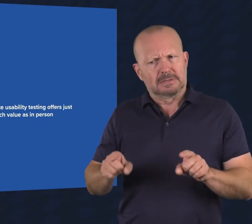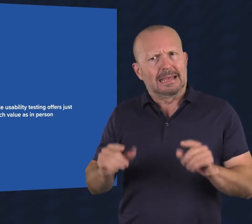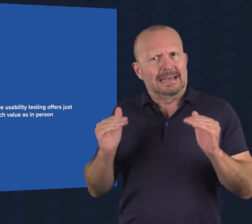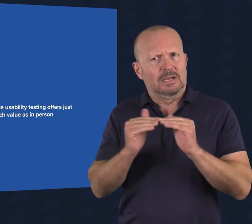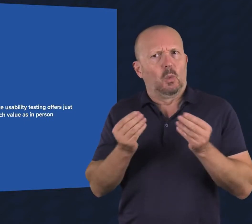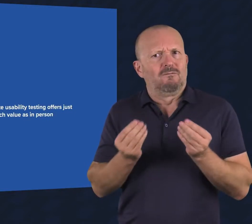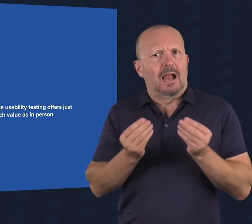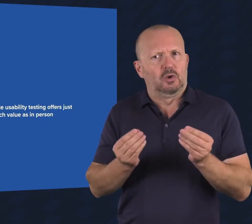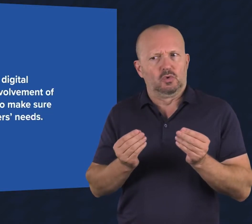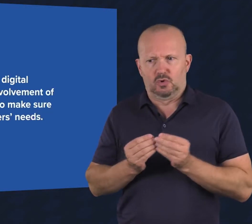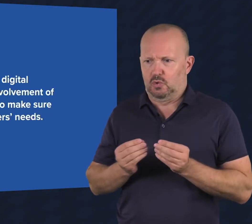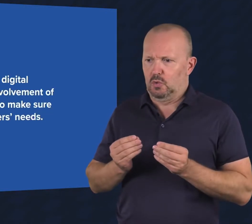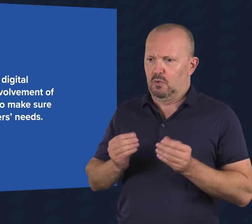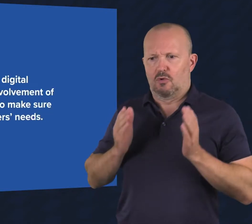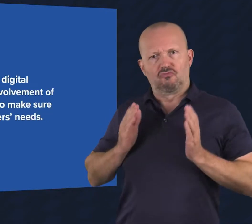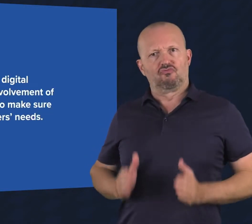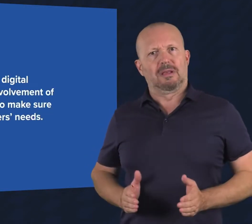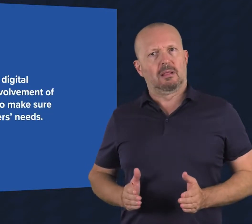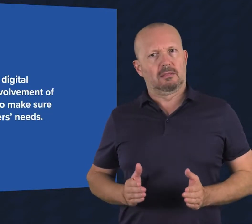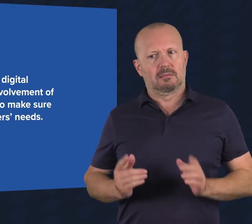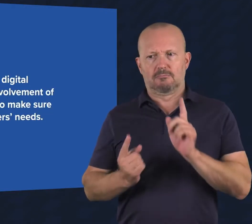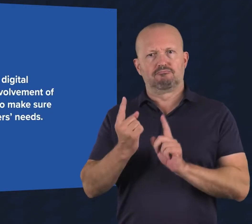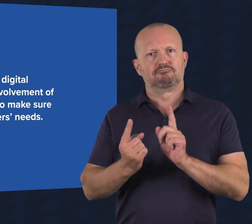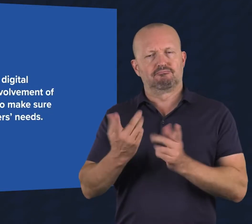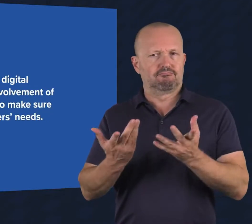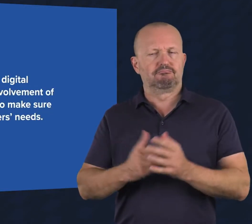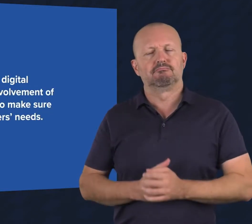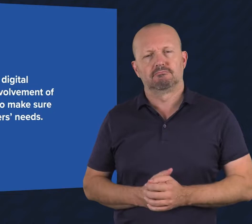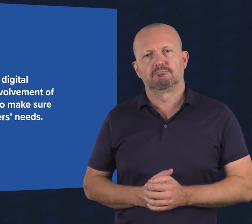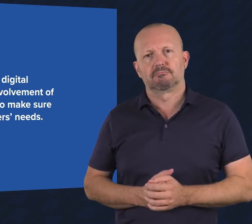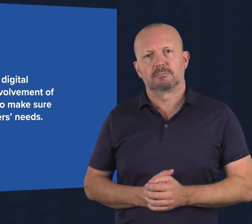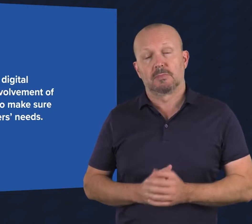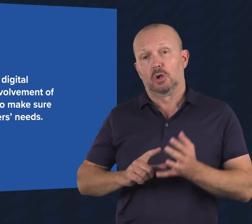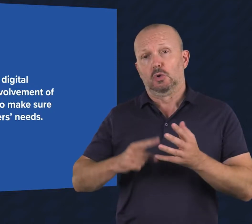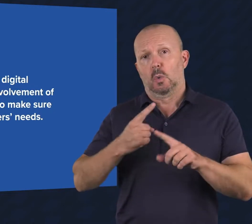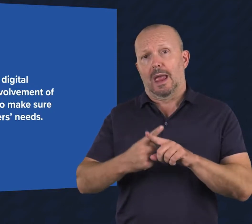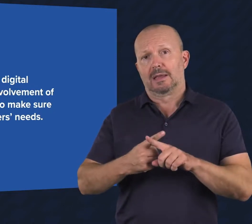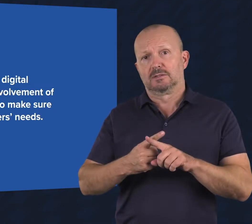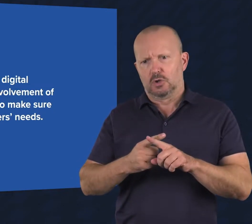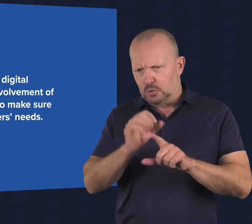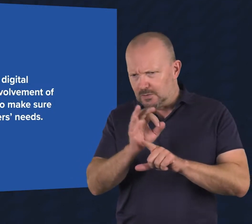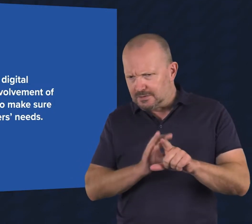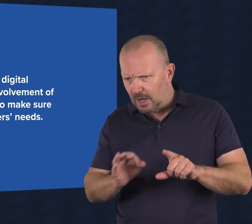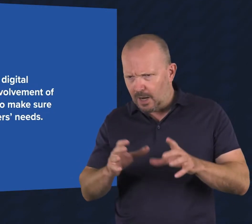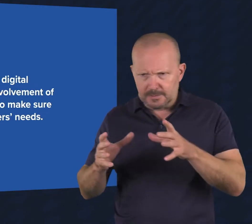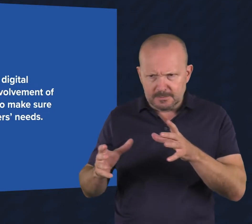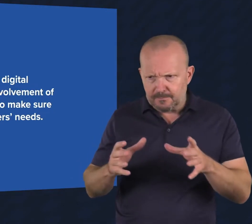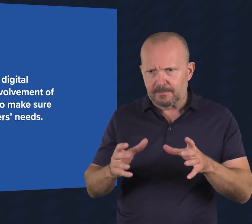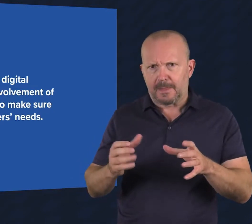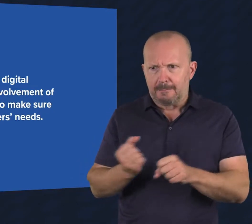as in-person testing. In co-design, you design your digital experience with the active involvement of the users and stakeholders,